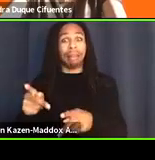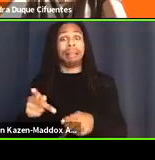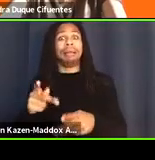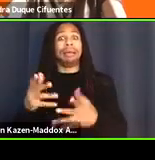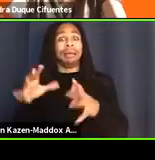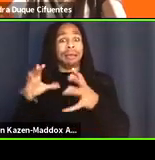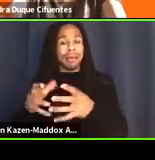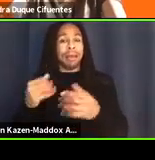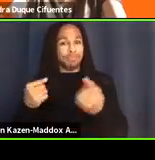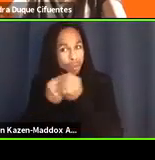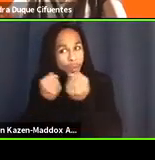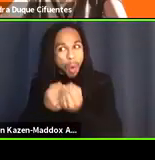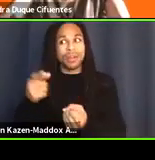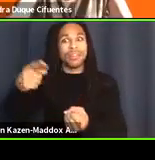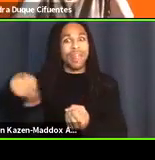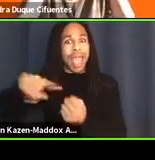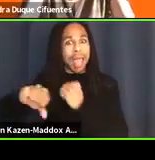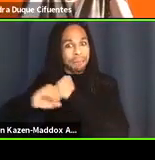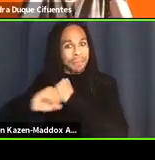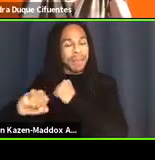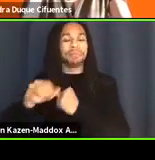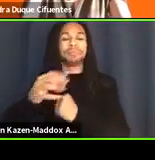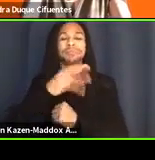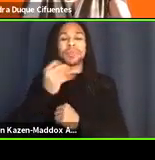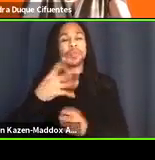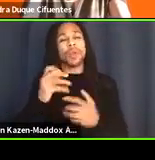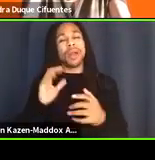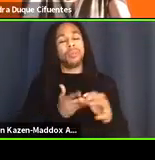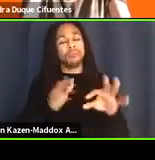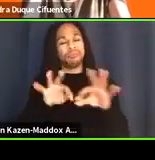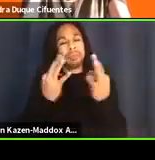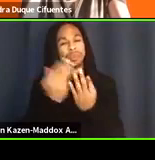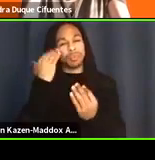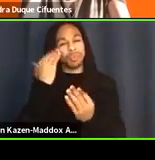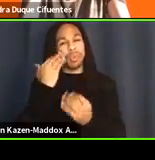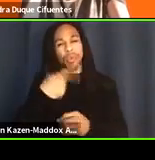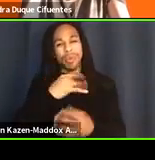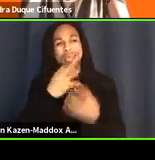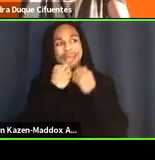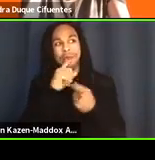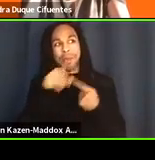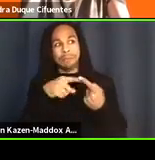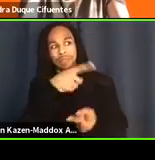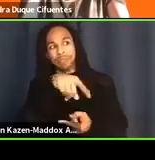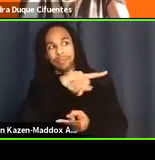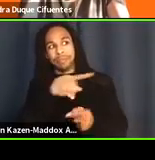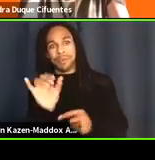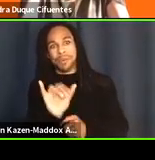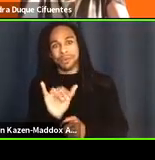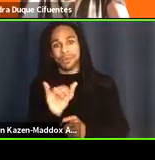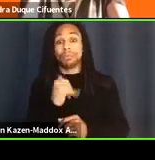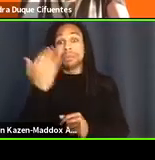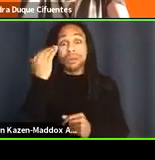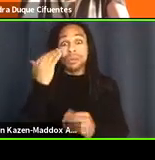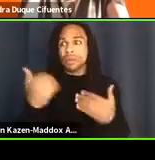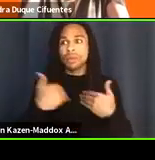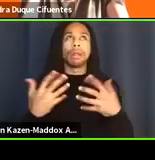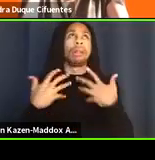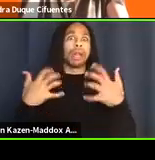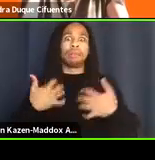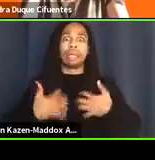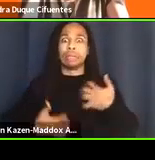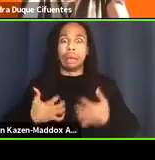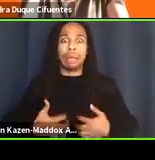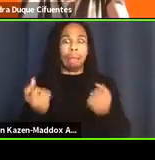and in the world, that we stay connected with them through this time. As employers, as installations,